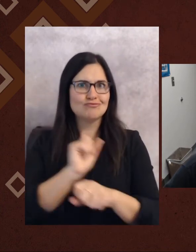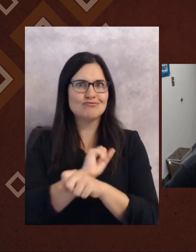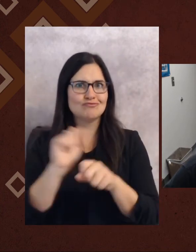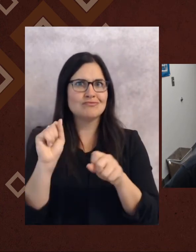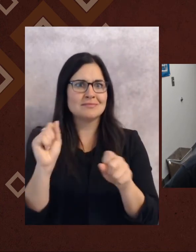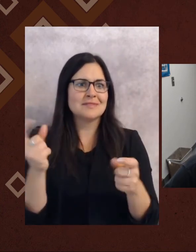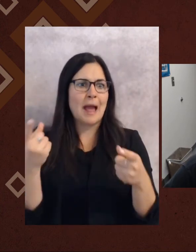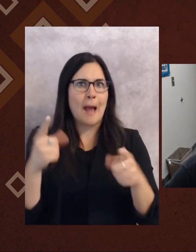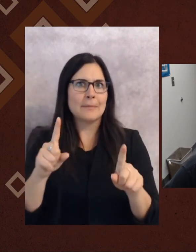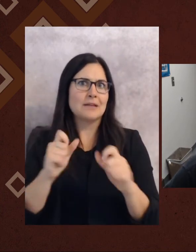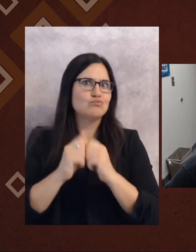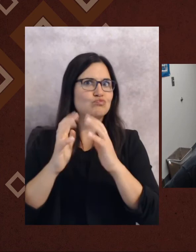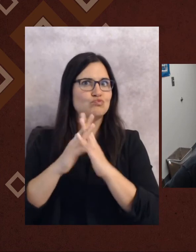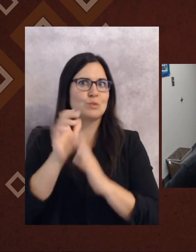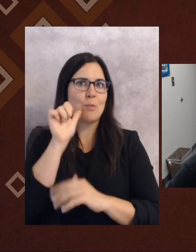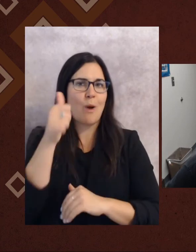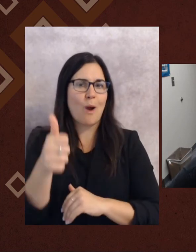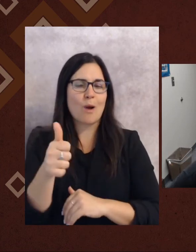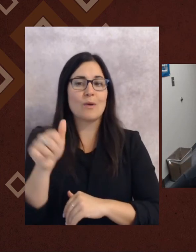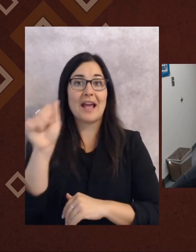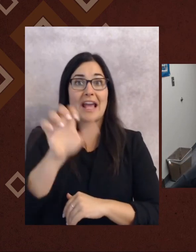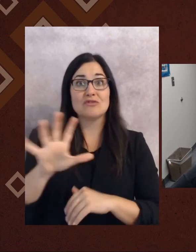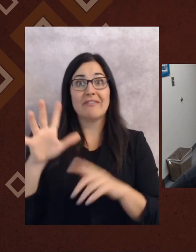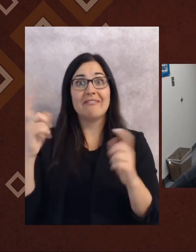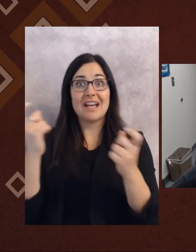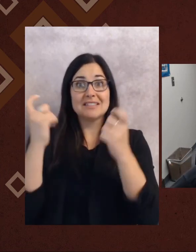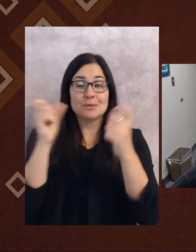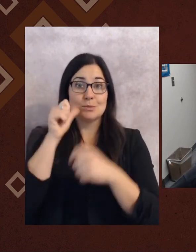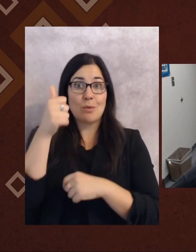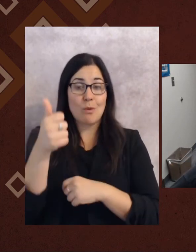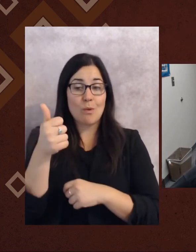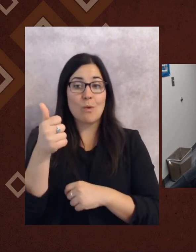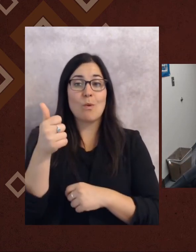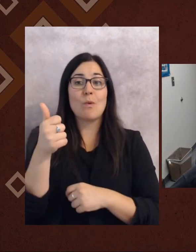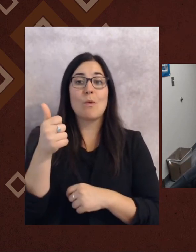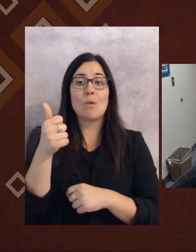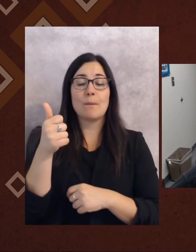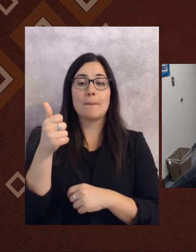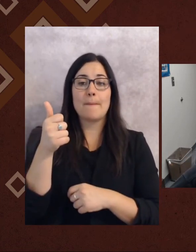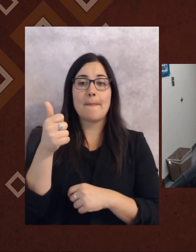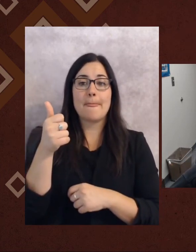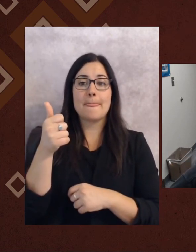And at Asian Fest tomorrow, we we are going to have kind of a new feature